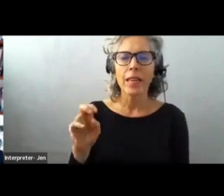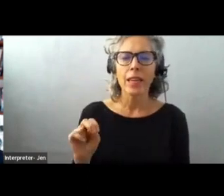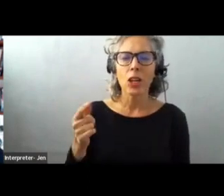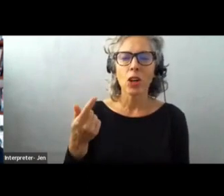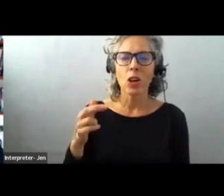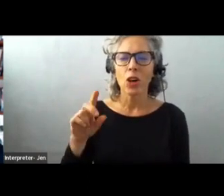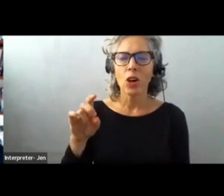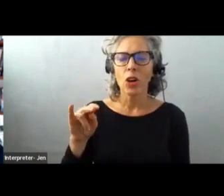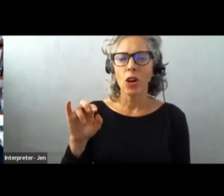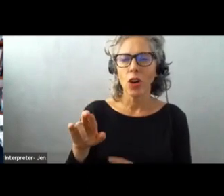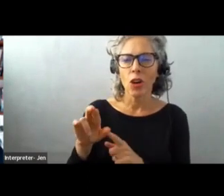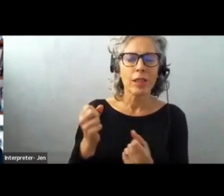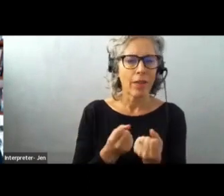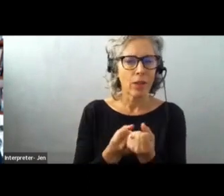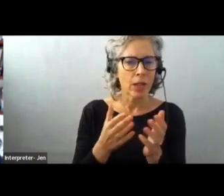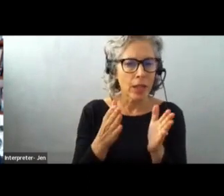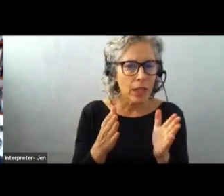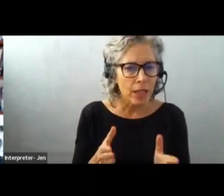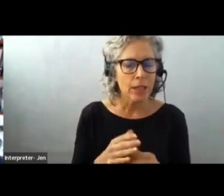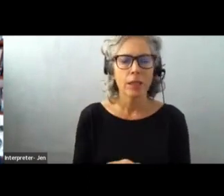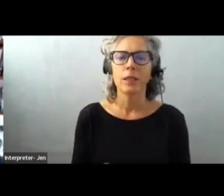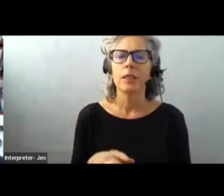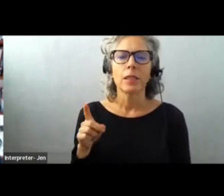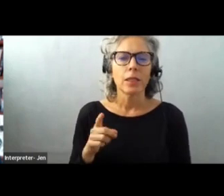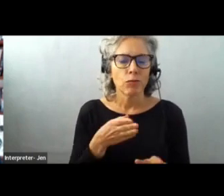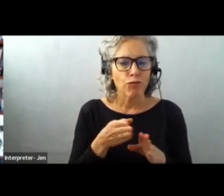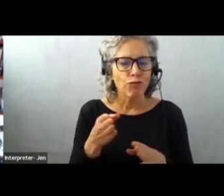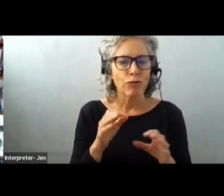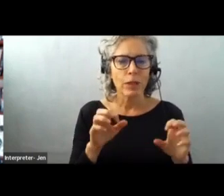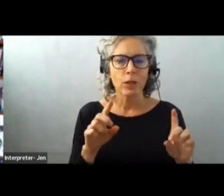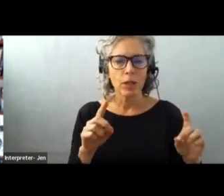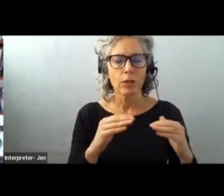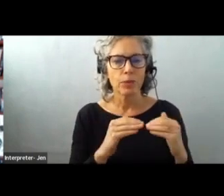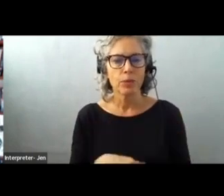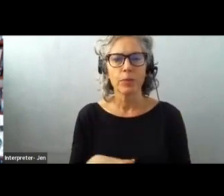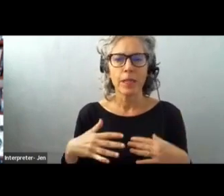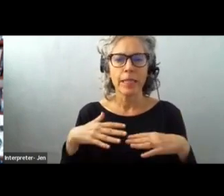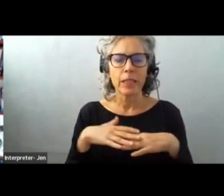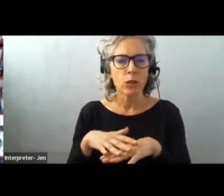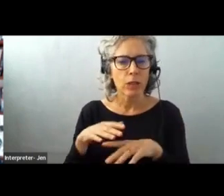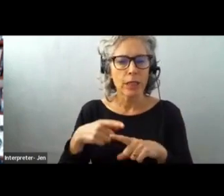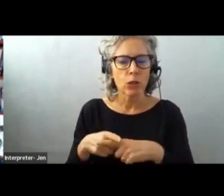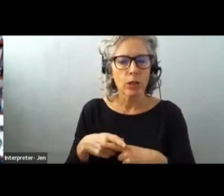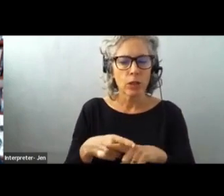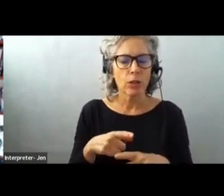disability rights advocate with interests in educational equity intersectional justice, comparative policy and inclusive